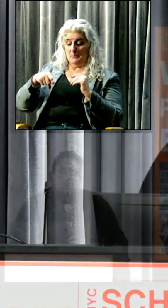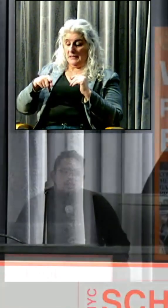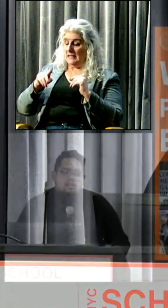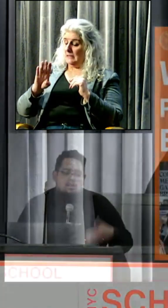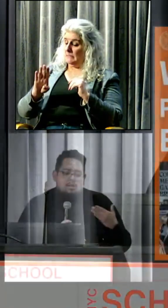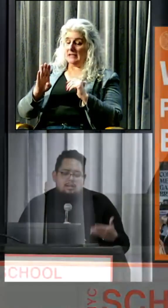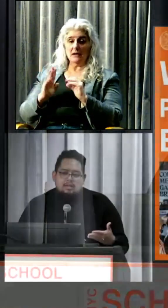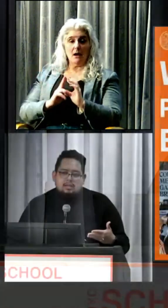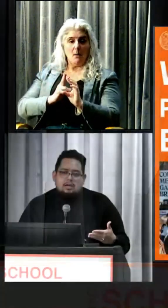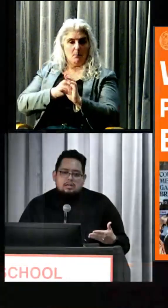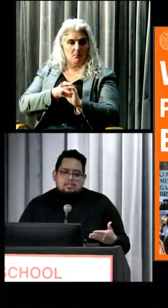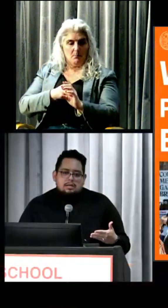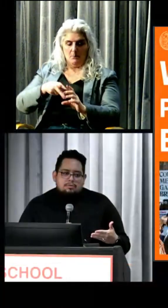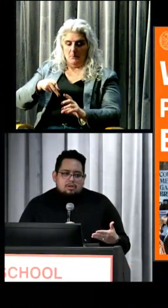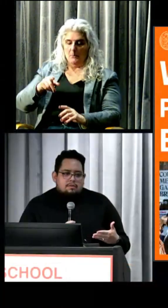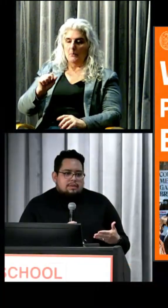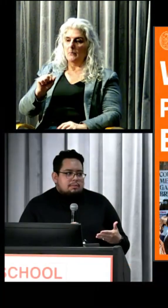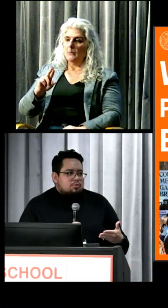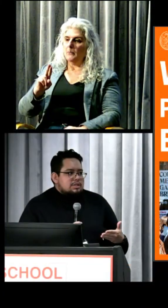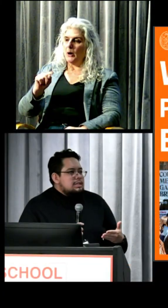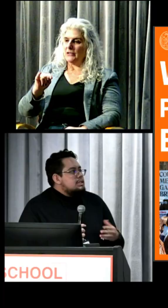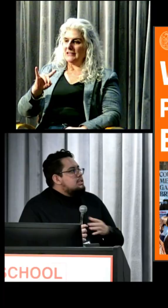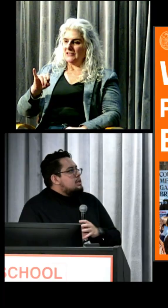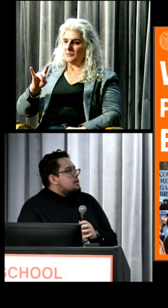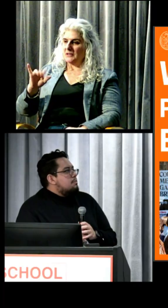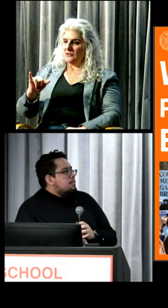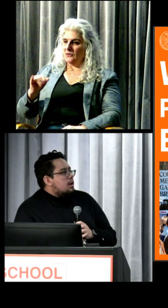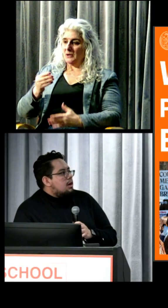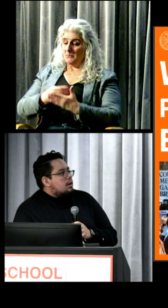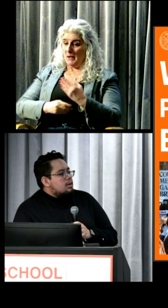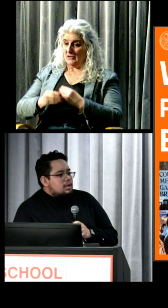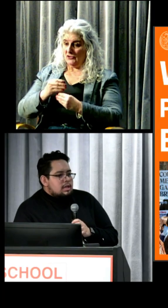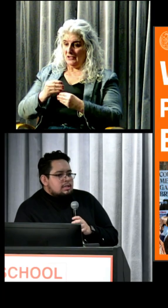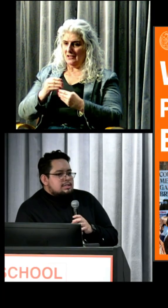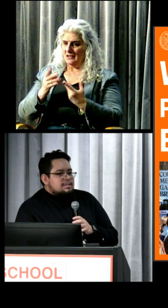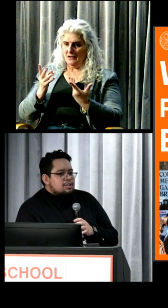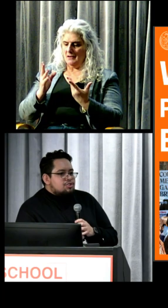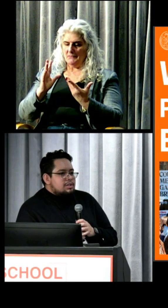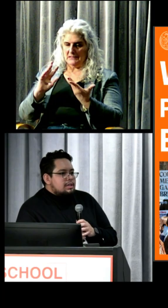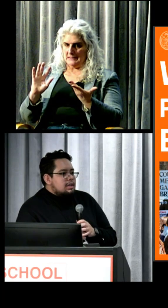And I want to say, Jenna mentioned working with middle school, upper elementary and middle school kids.